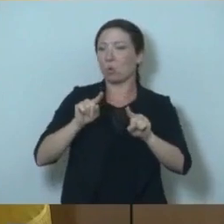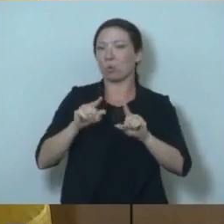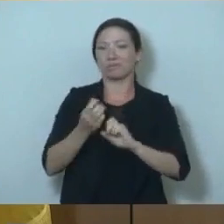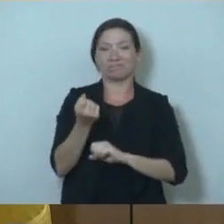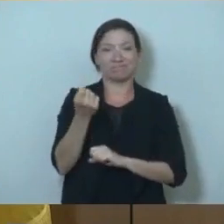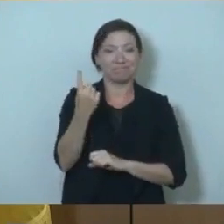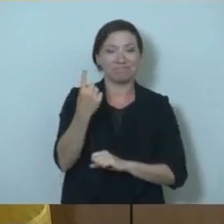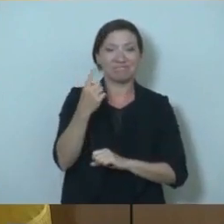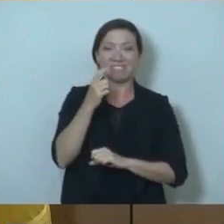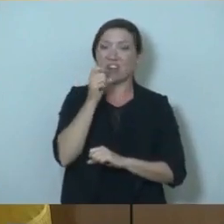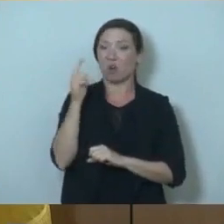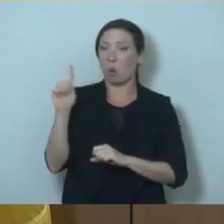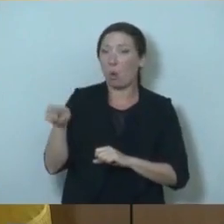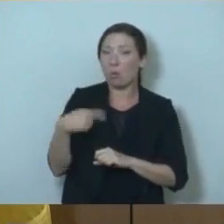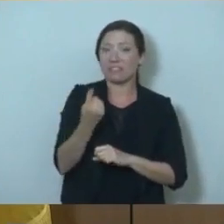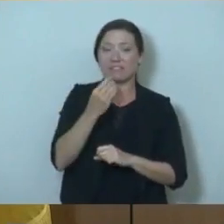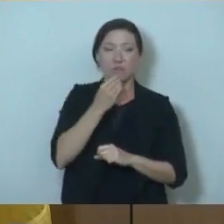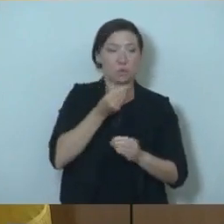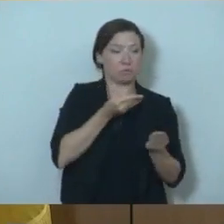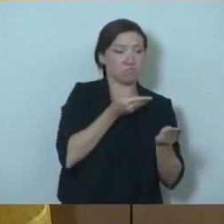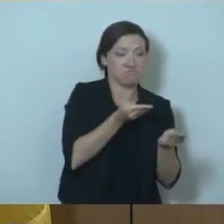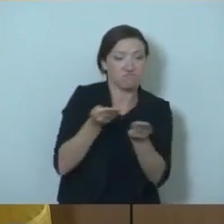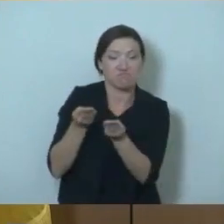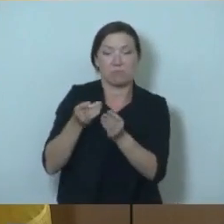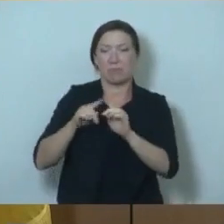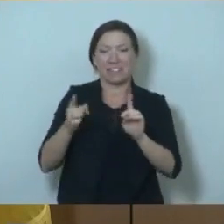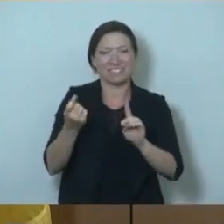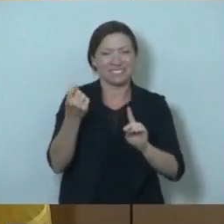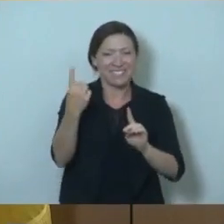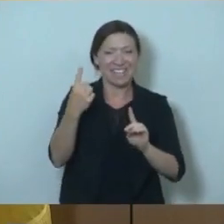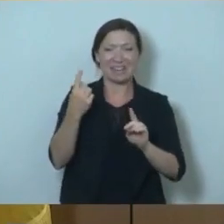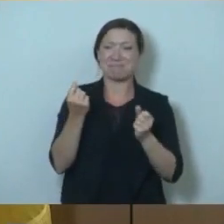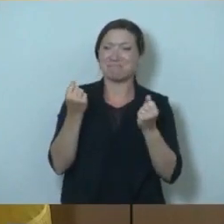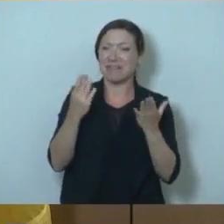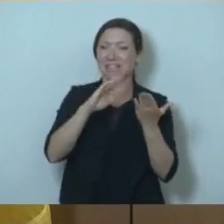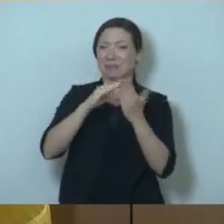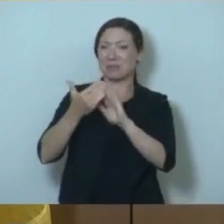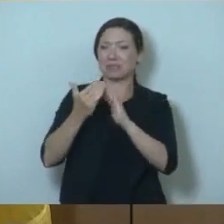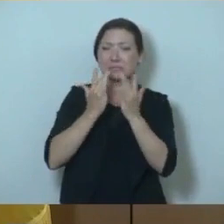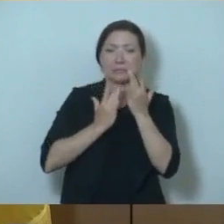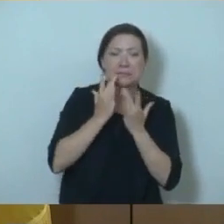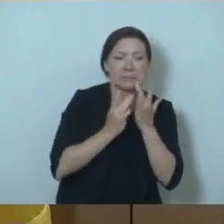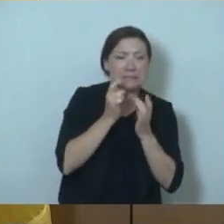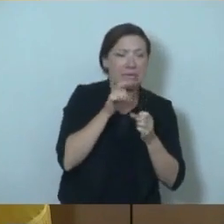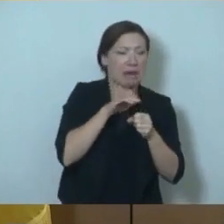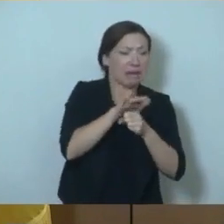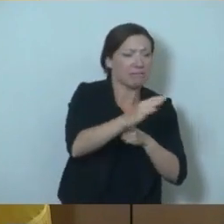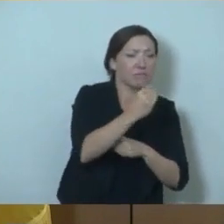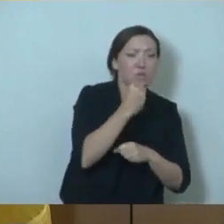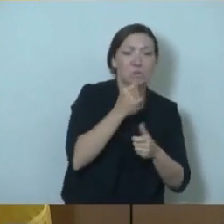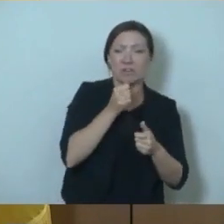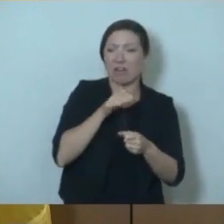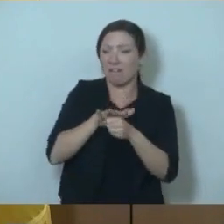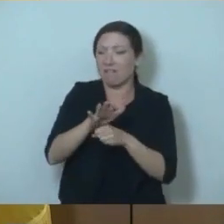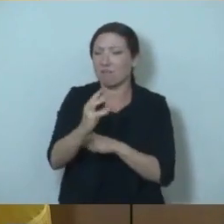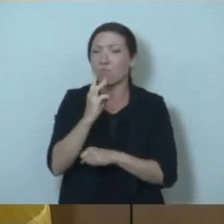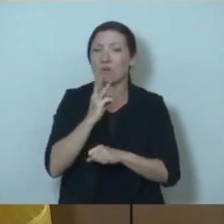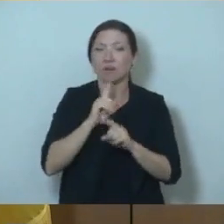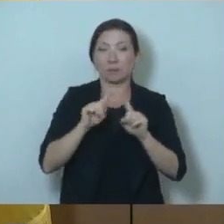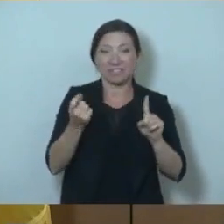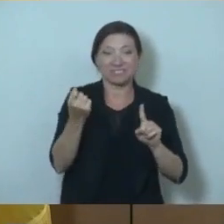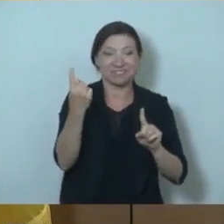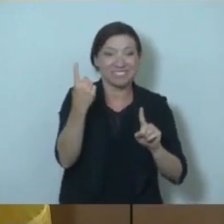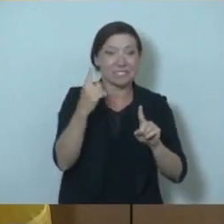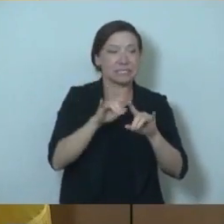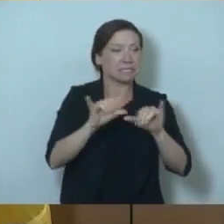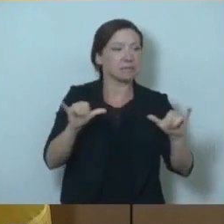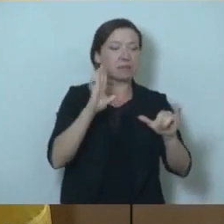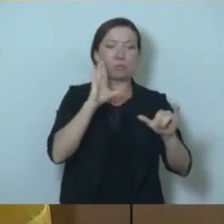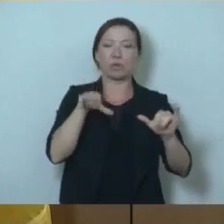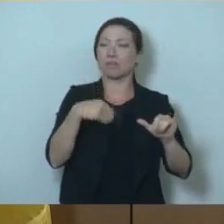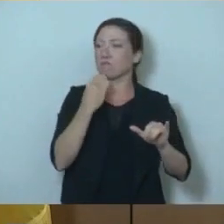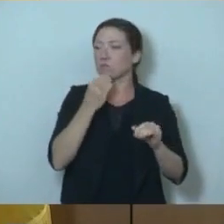AND THAT IT IS NOT JUST DELIVERING FOOD AND PLACES THAT REALLY NEED IT BUT DON'T HAVE READY ACCESS TO FOOD AND WATER LIKE SO MANY OF O SOVEREIGN NATION.